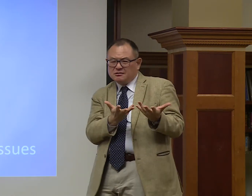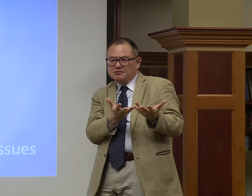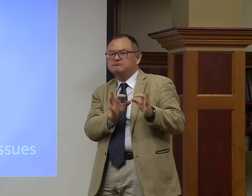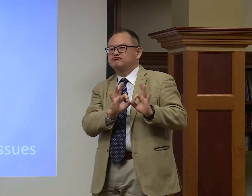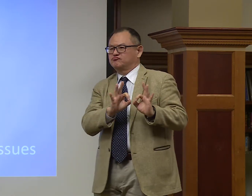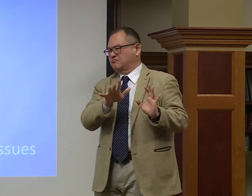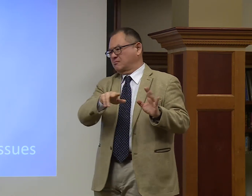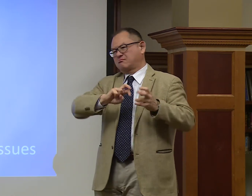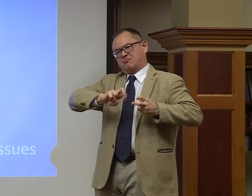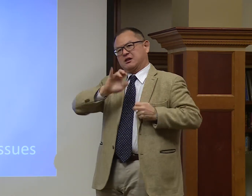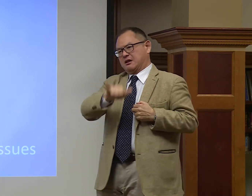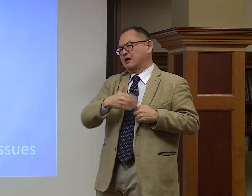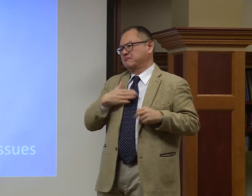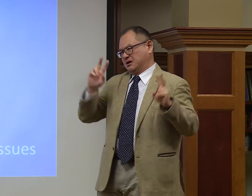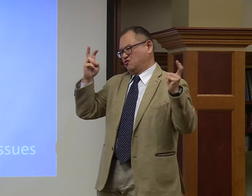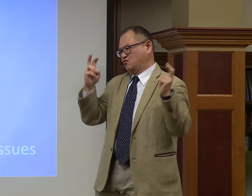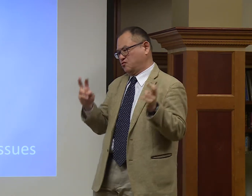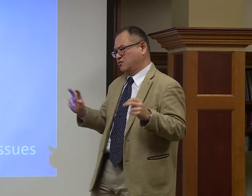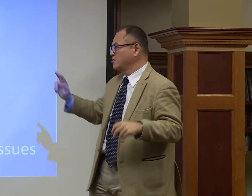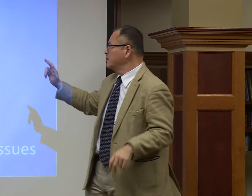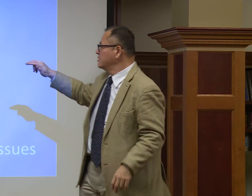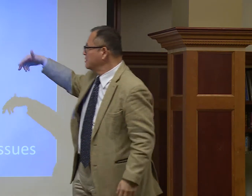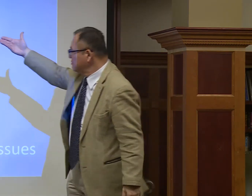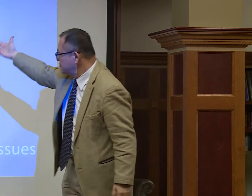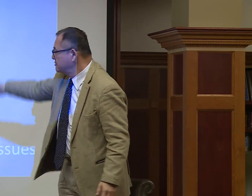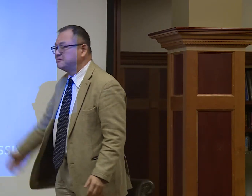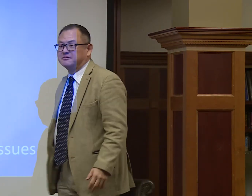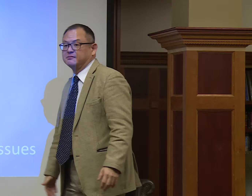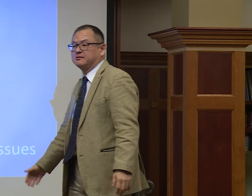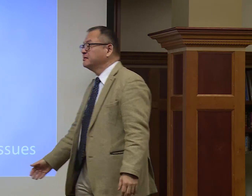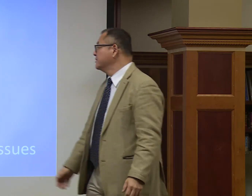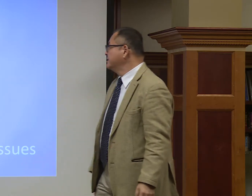but I don't believe it will take over completely.